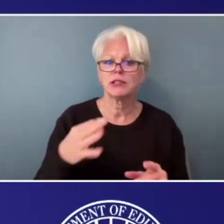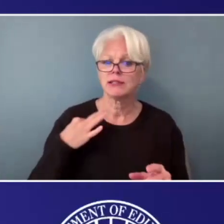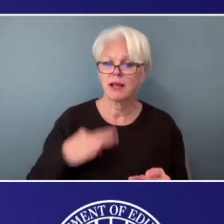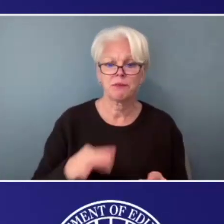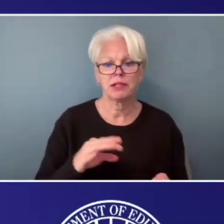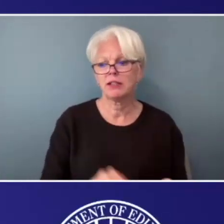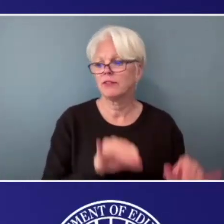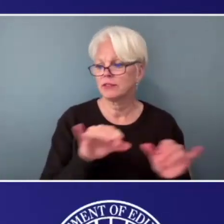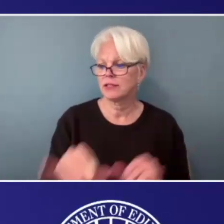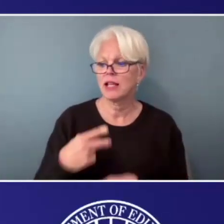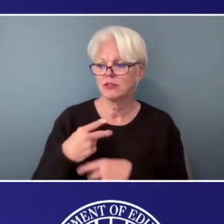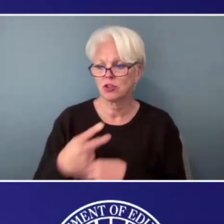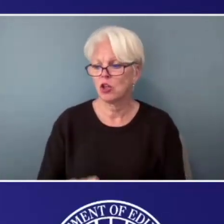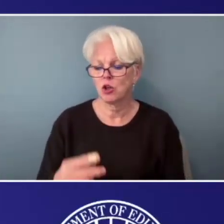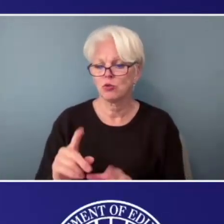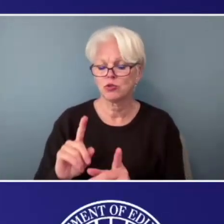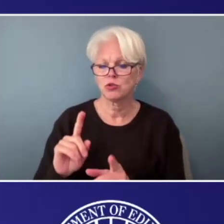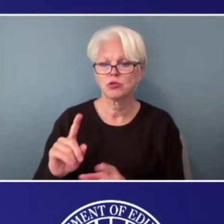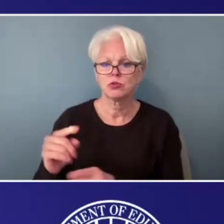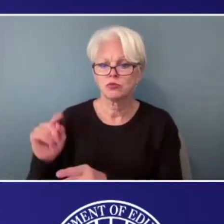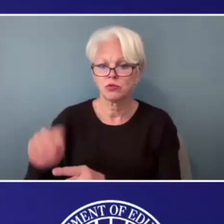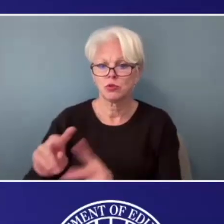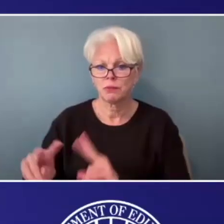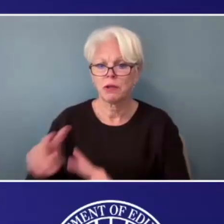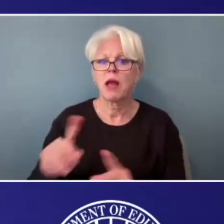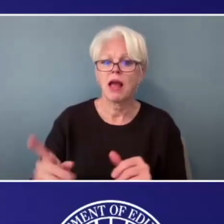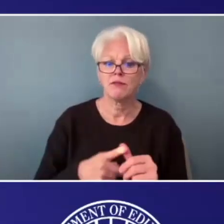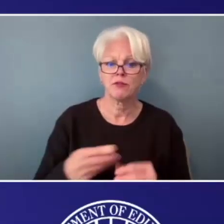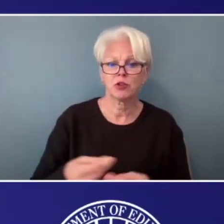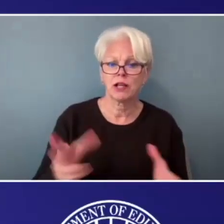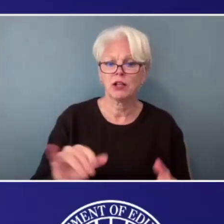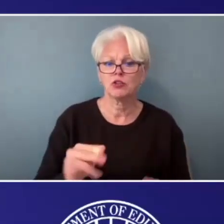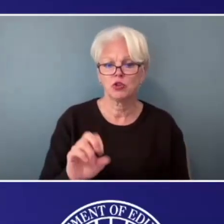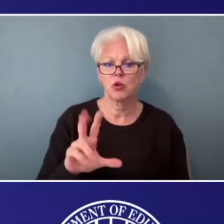first disbursed on June 30, 2010 under sections 428,